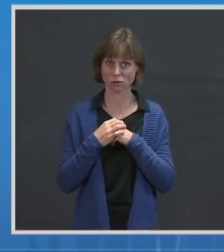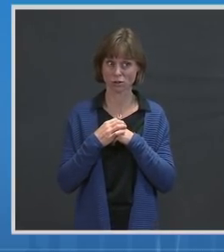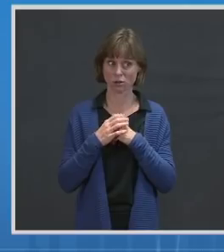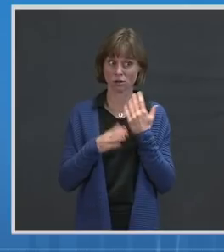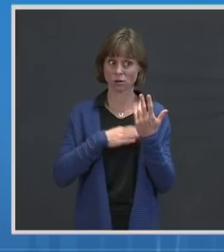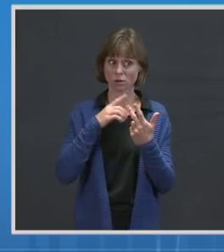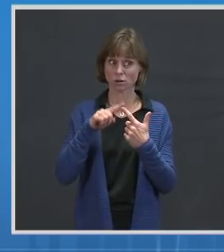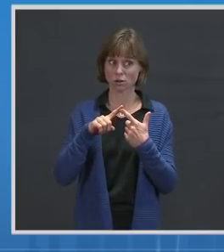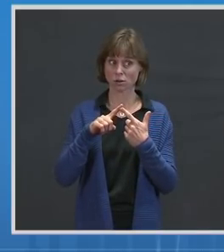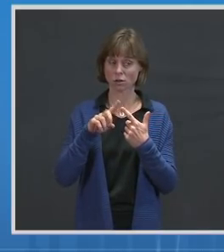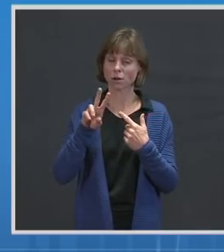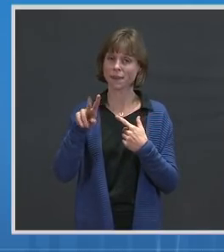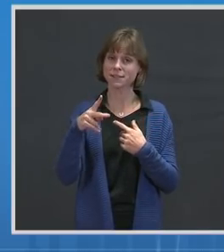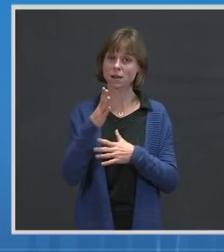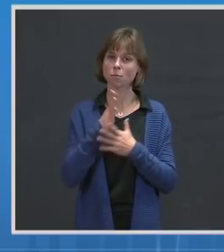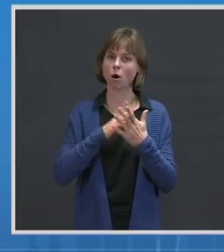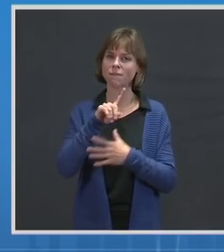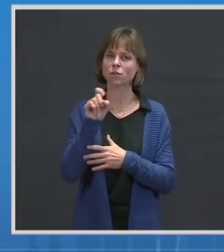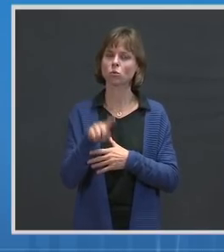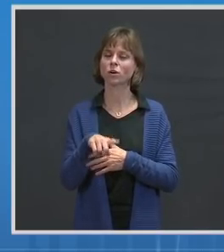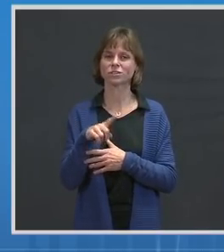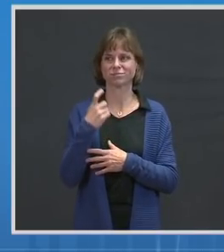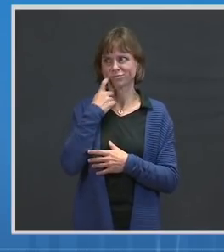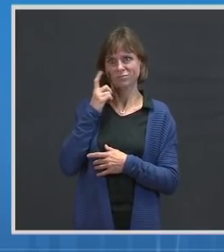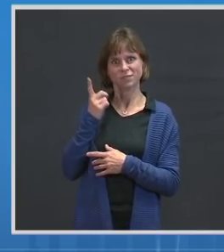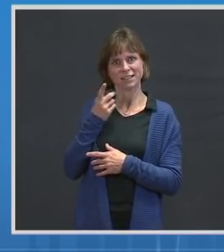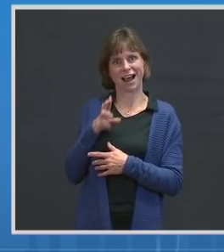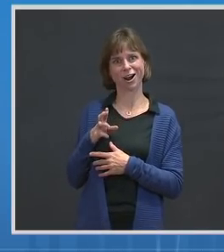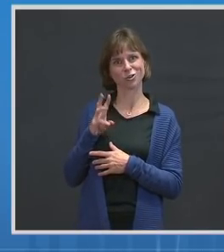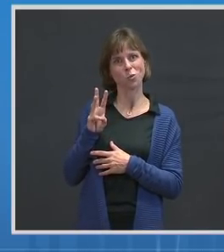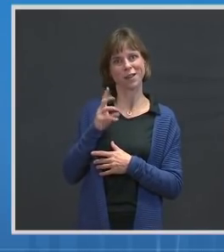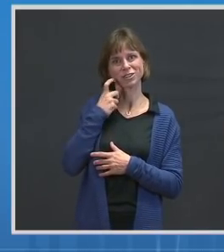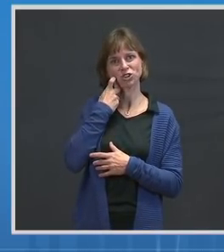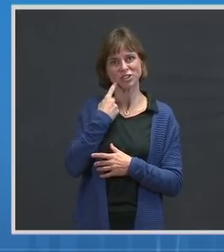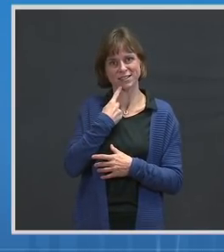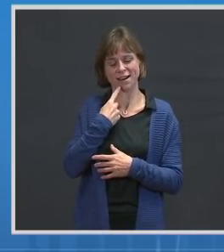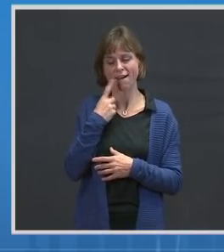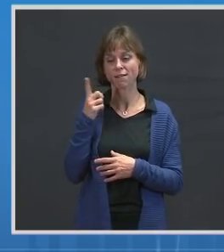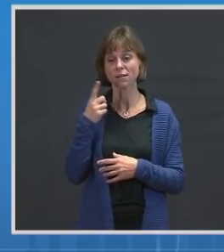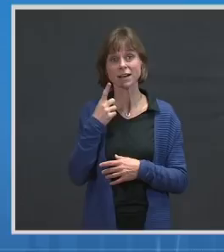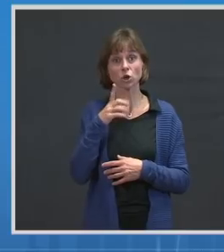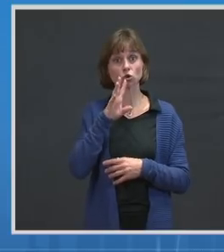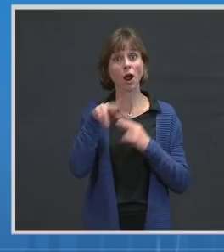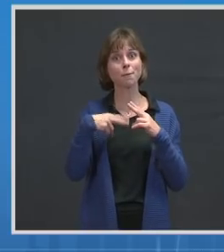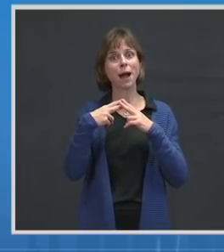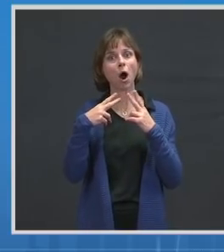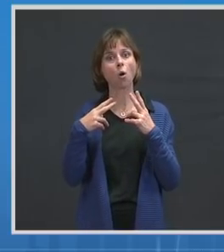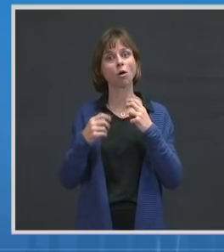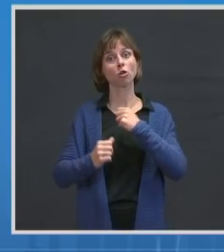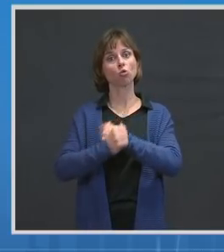I think relates to what Dr. Walensky just said. When you talk about the danger of teachers getting infected,